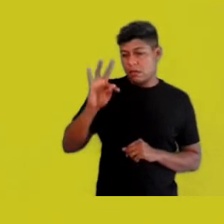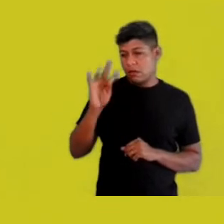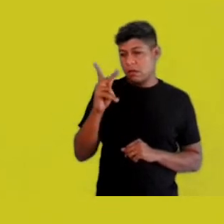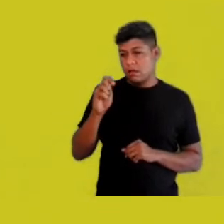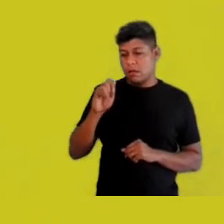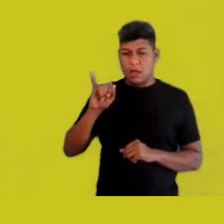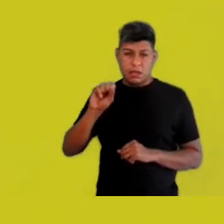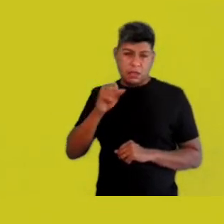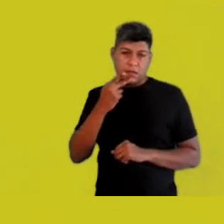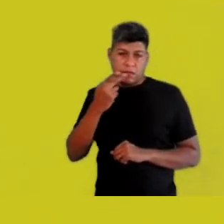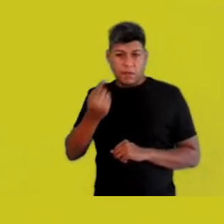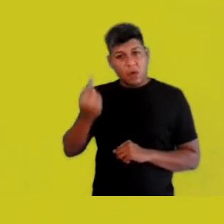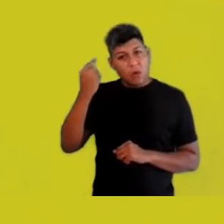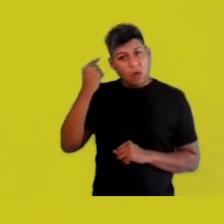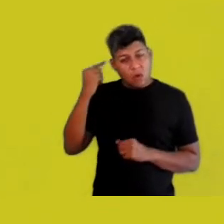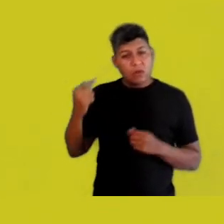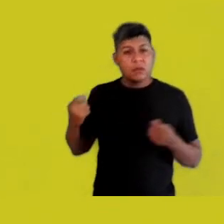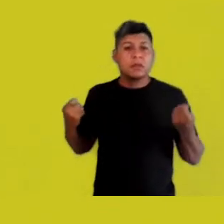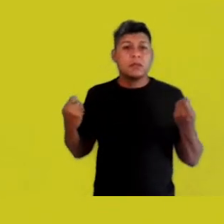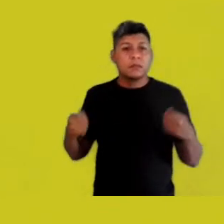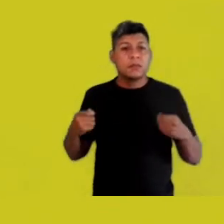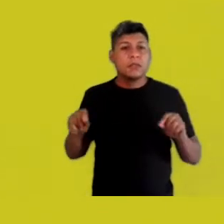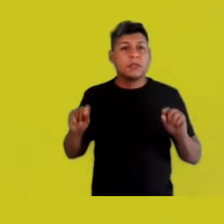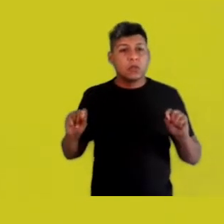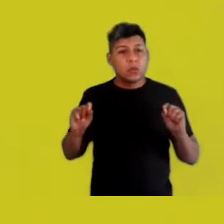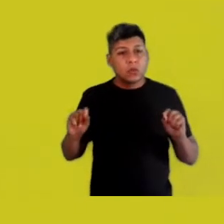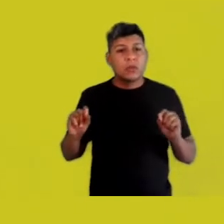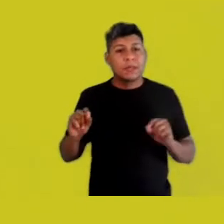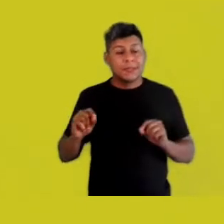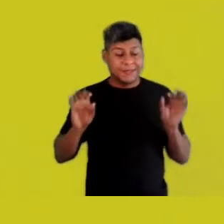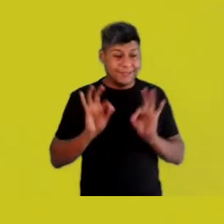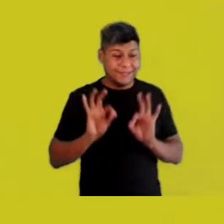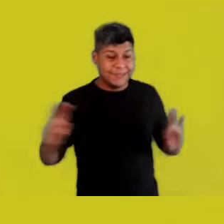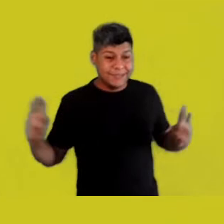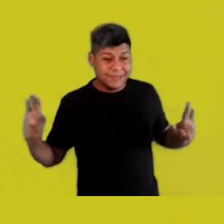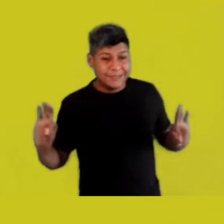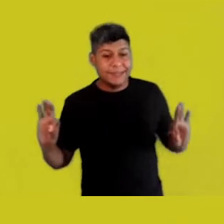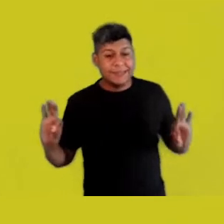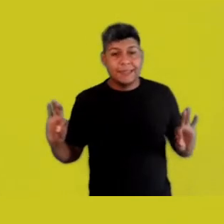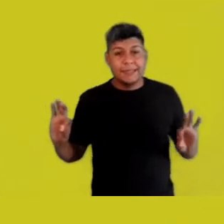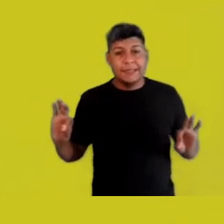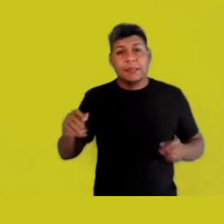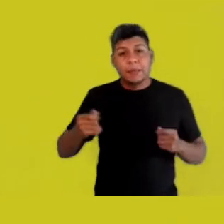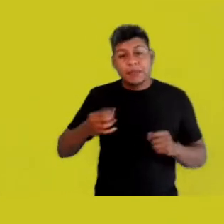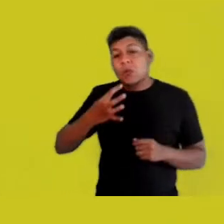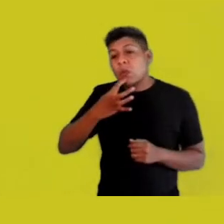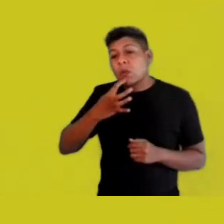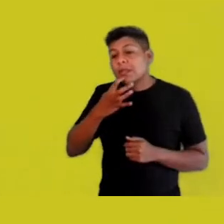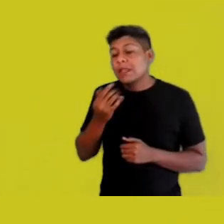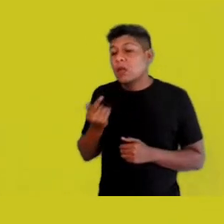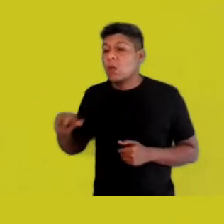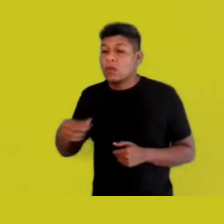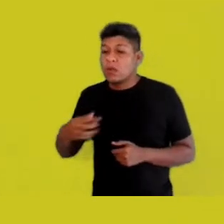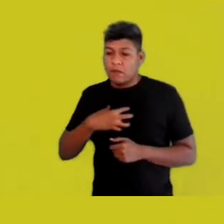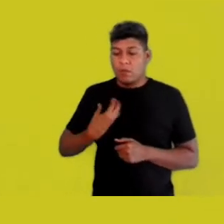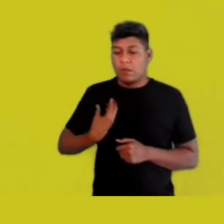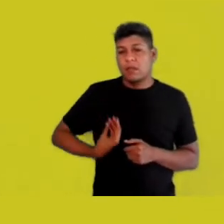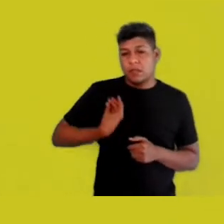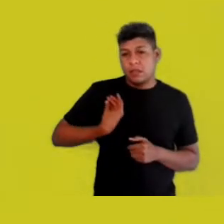we need to be aware that it isn’t about recognizing other forms of existence or knowledge anymore,